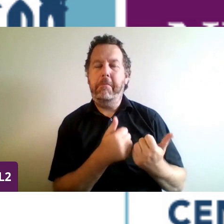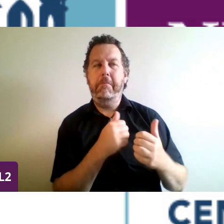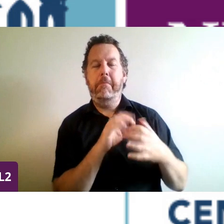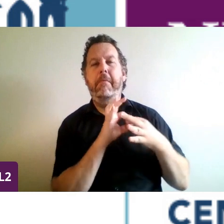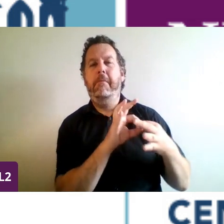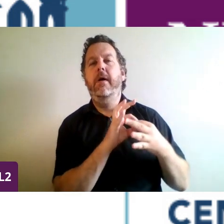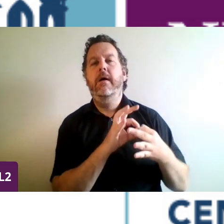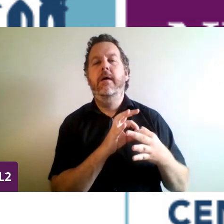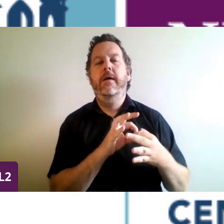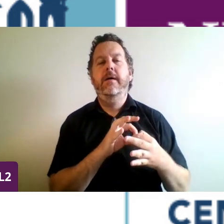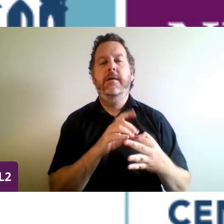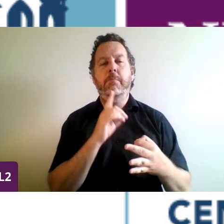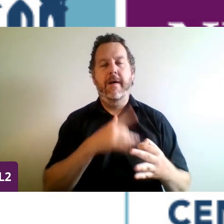within mainstream cinema as